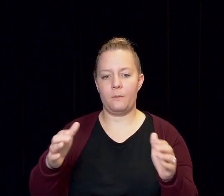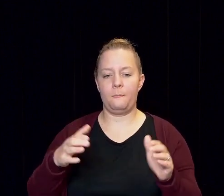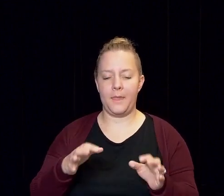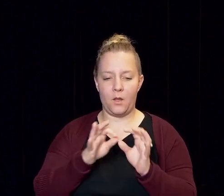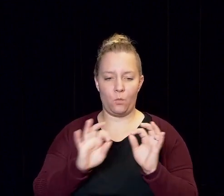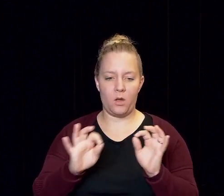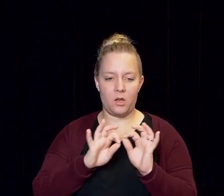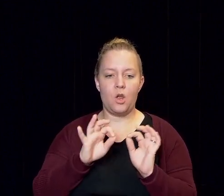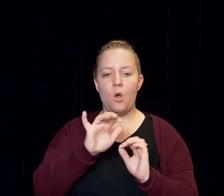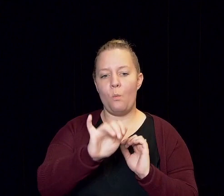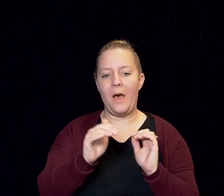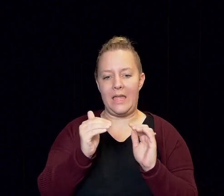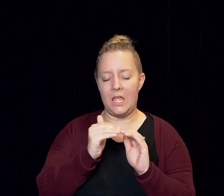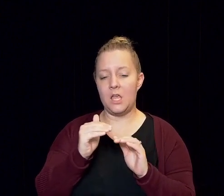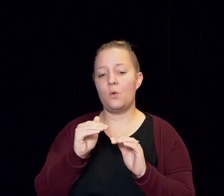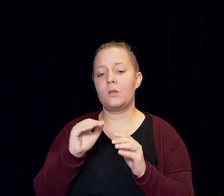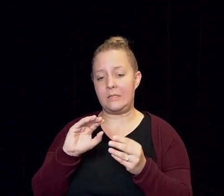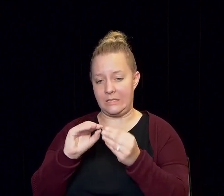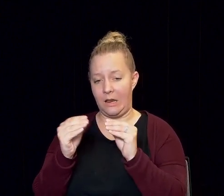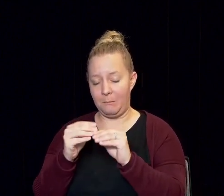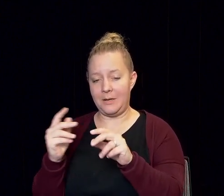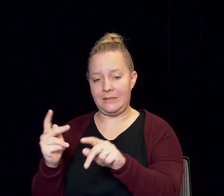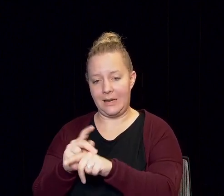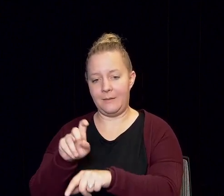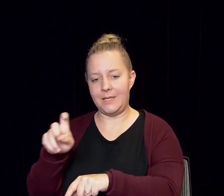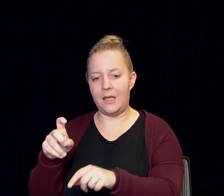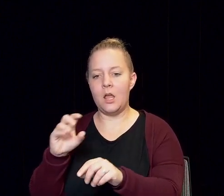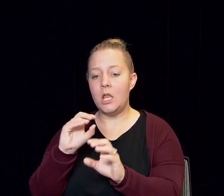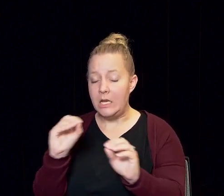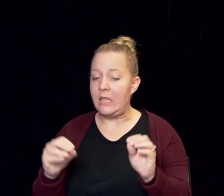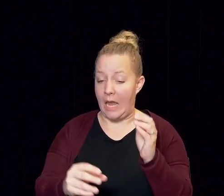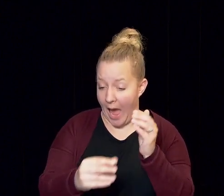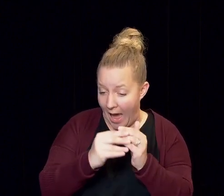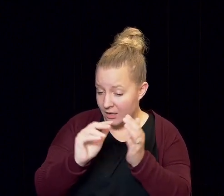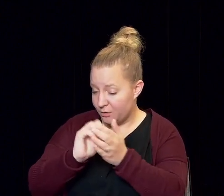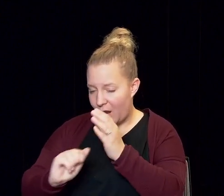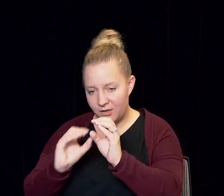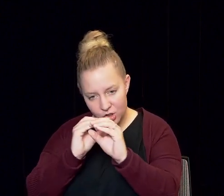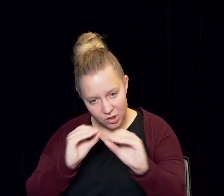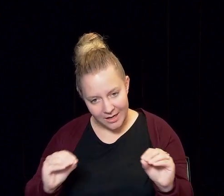rate number times x and nothing else should be added or subtracted or included in the equation.